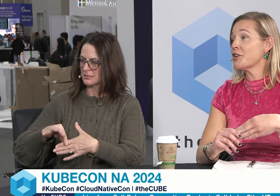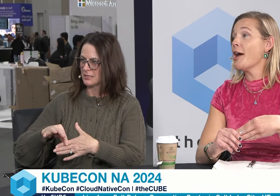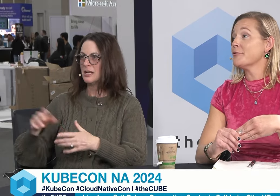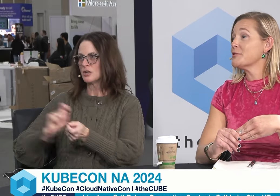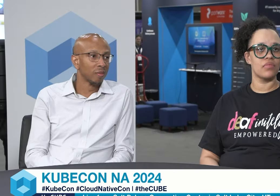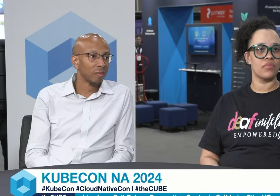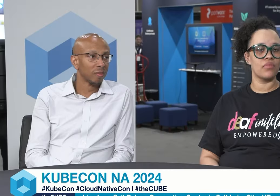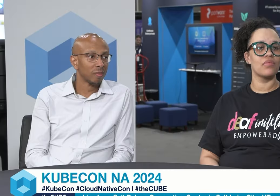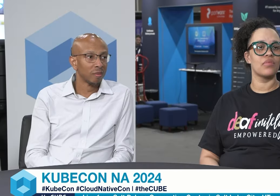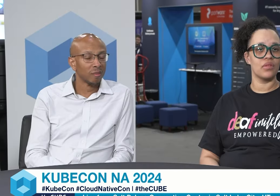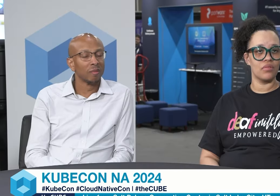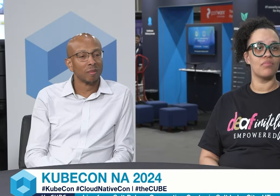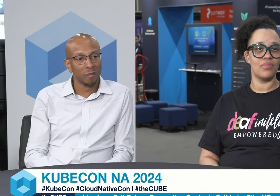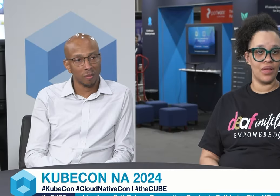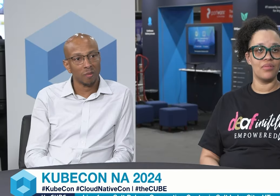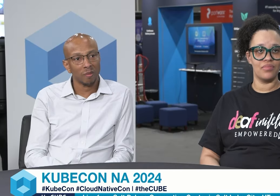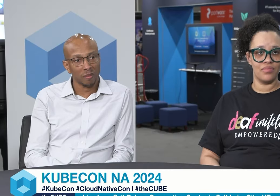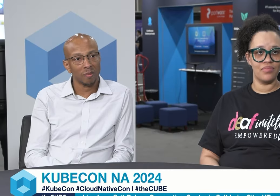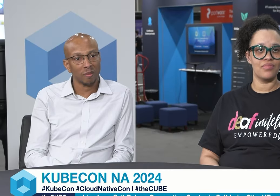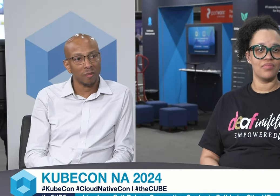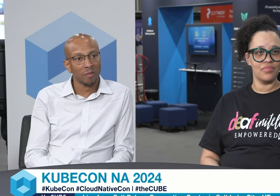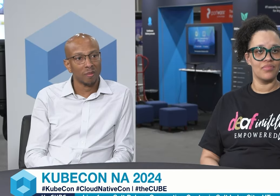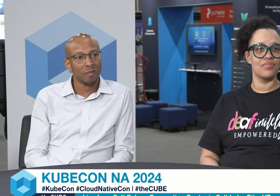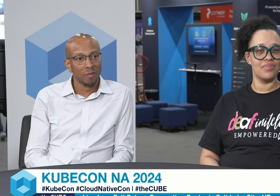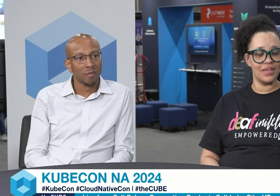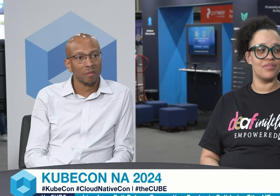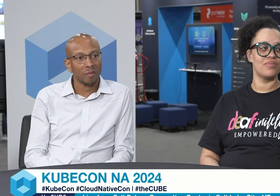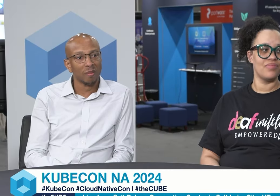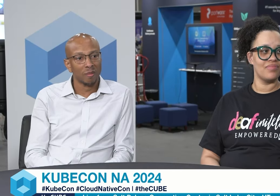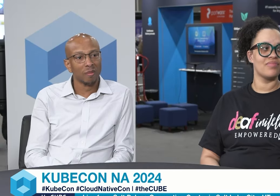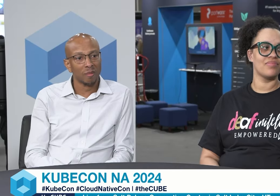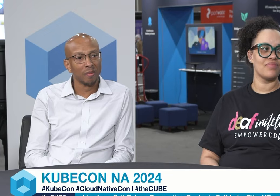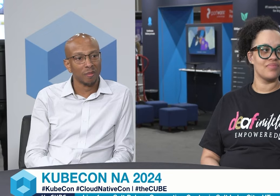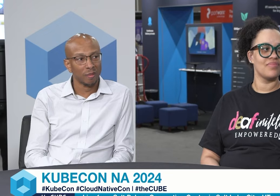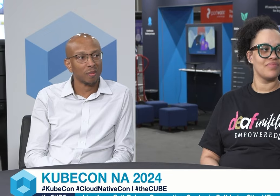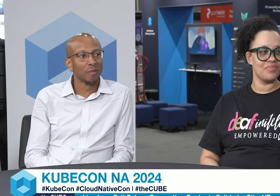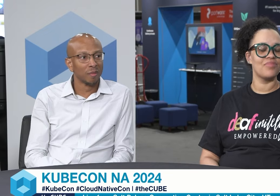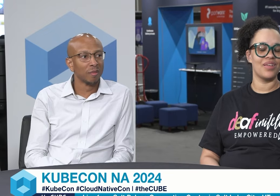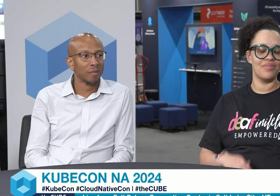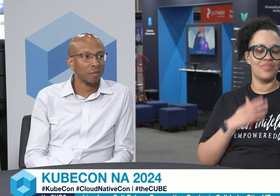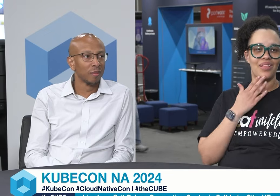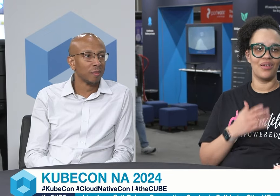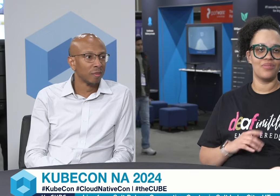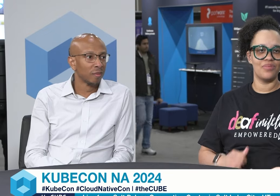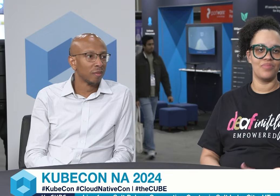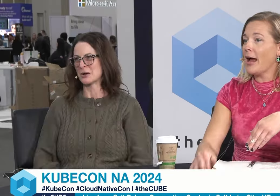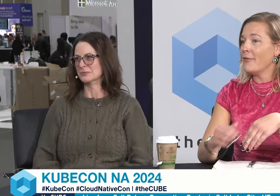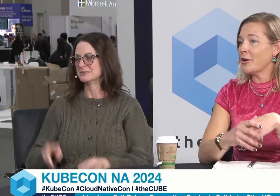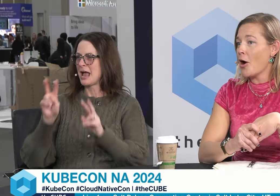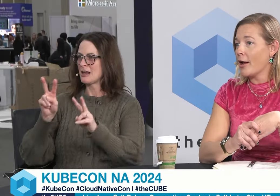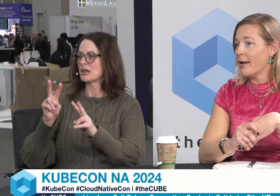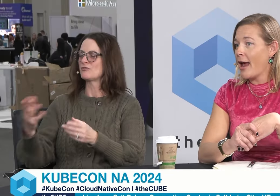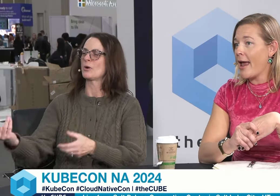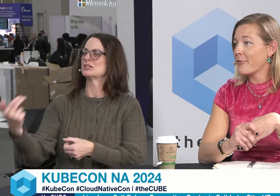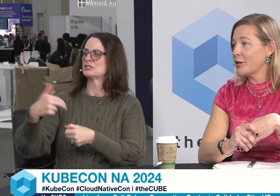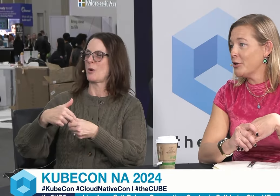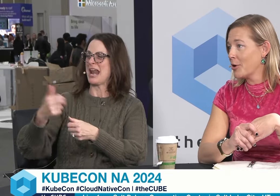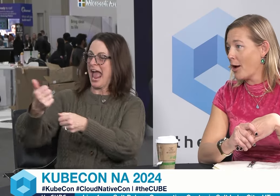You're changing lives, sitting up here right now and with all the work you do. So thank you very much and I look forward to having you on at every